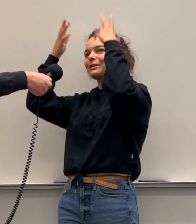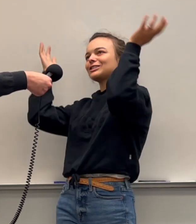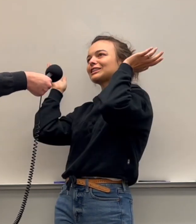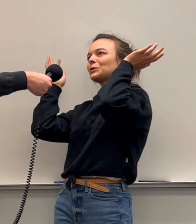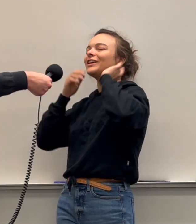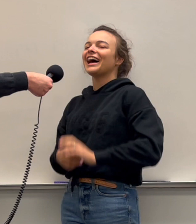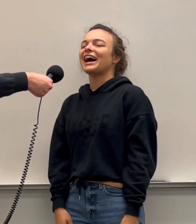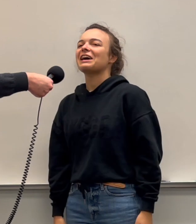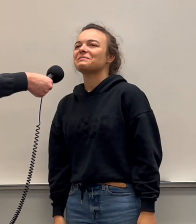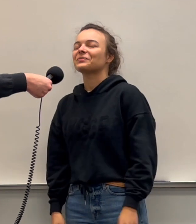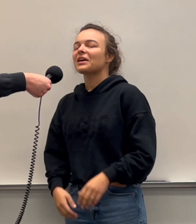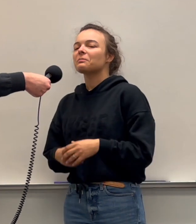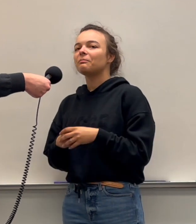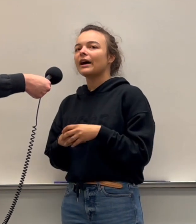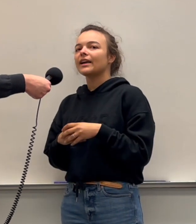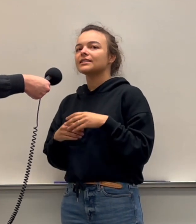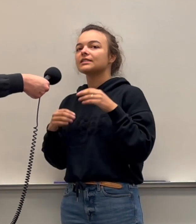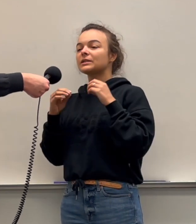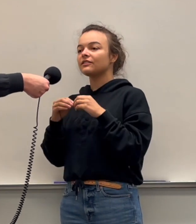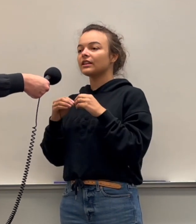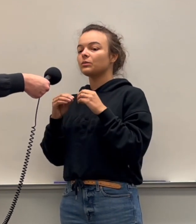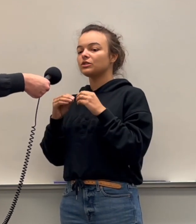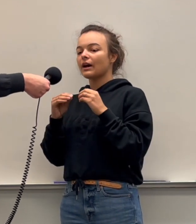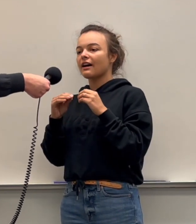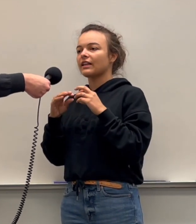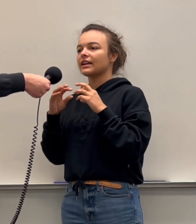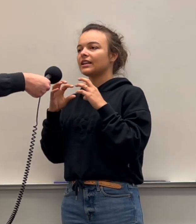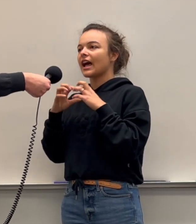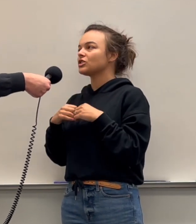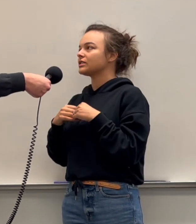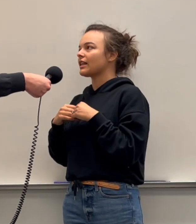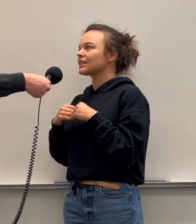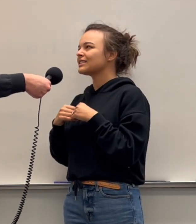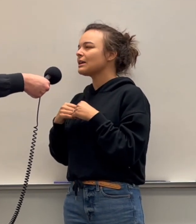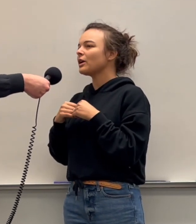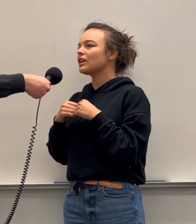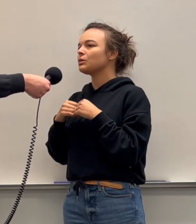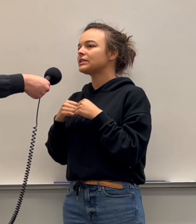populations as a whole um but specifically we do have like National dialects the same way that you